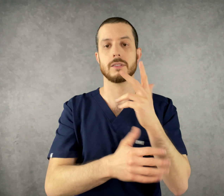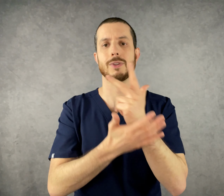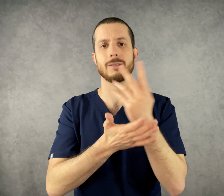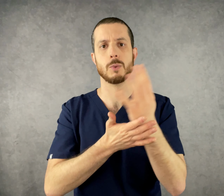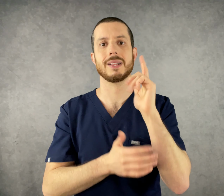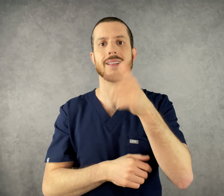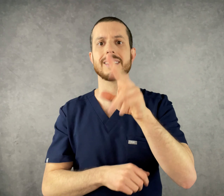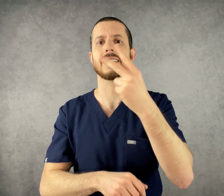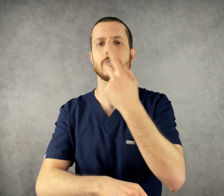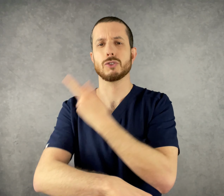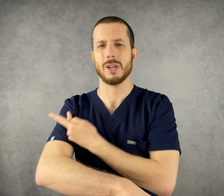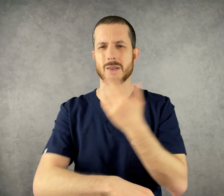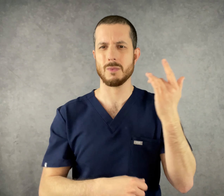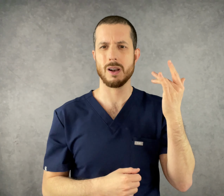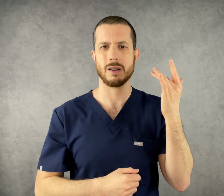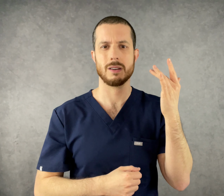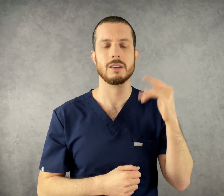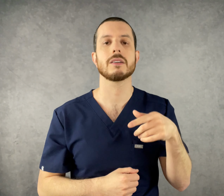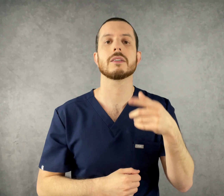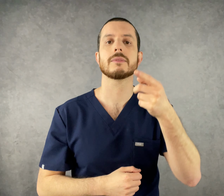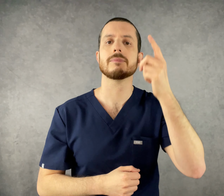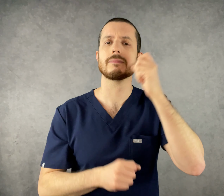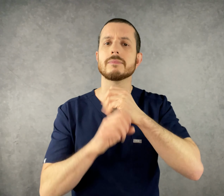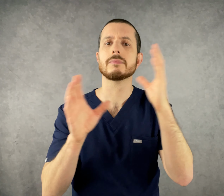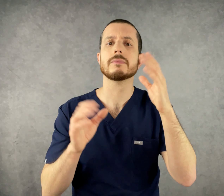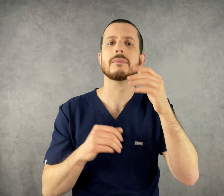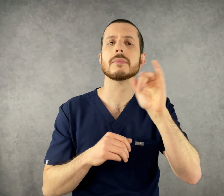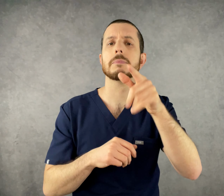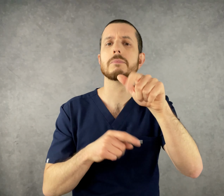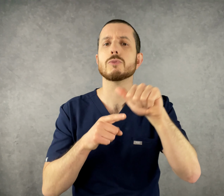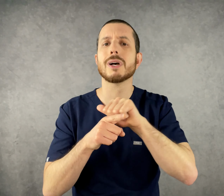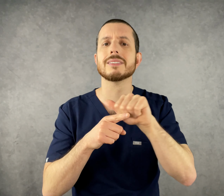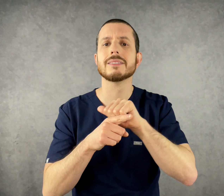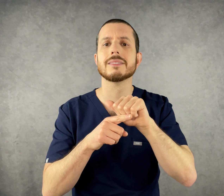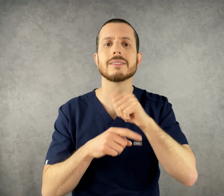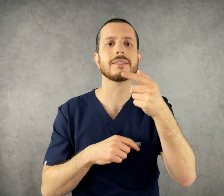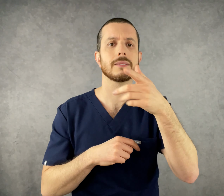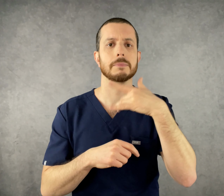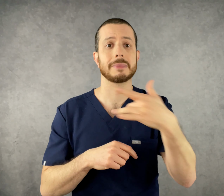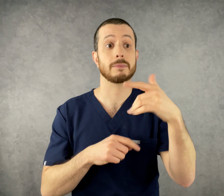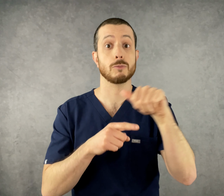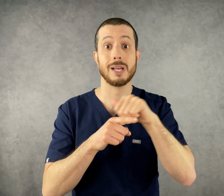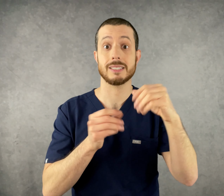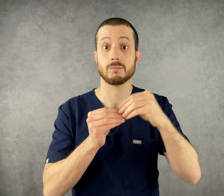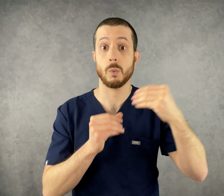weeks after getting your first shot? Why? Think about it, when you practice something more often,